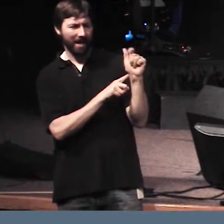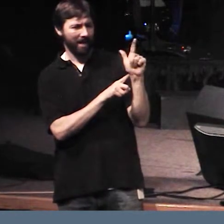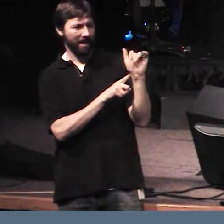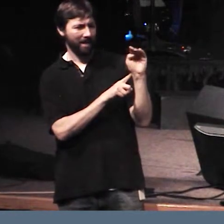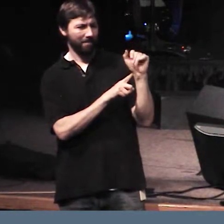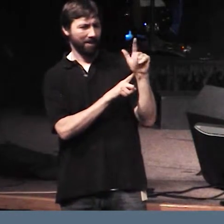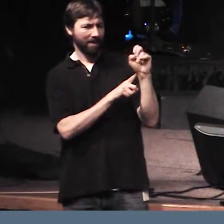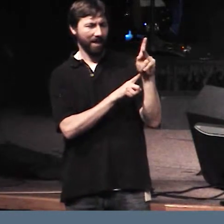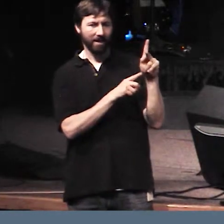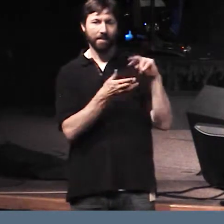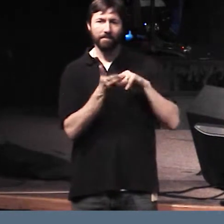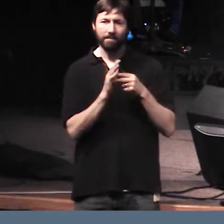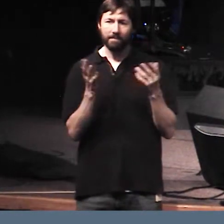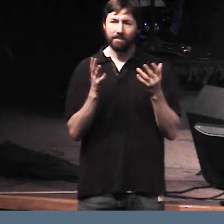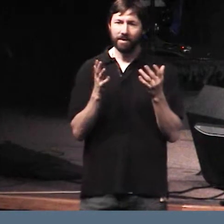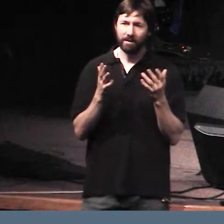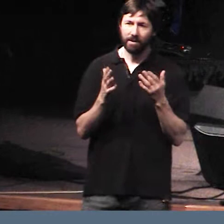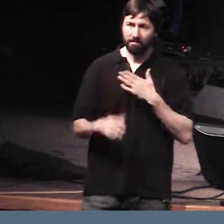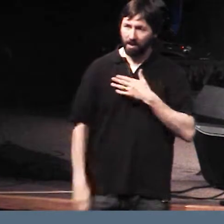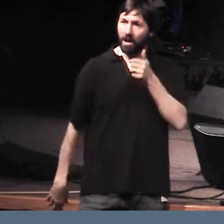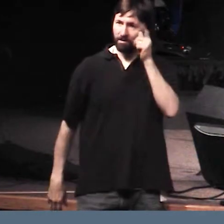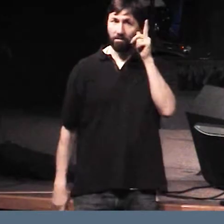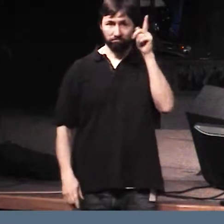Elimelech actually means "My God is King"